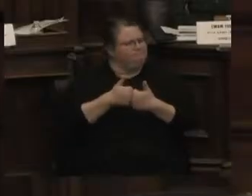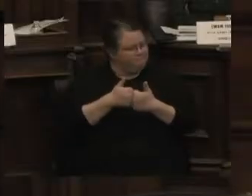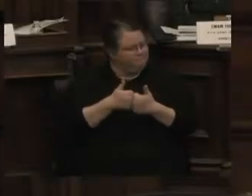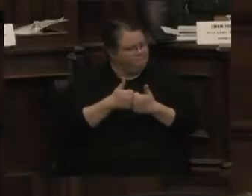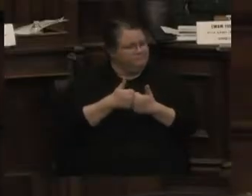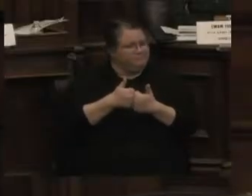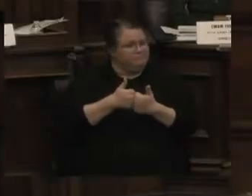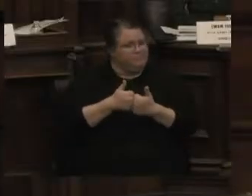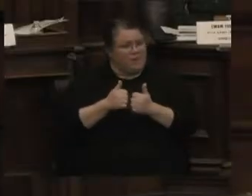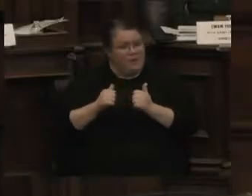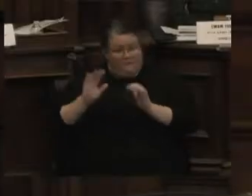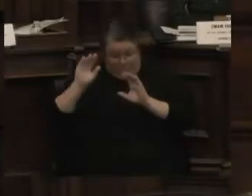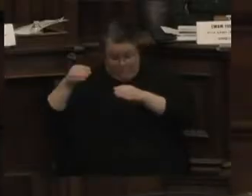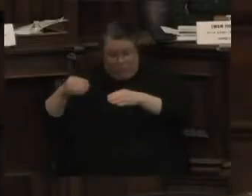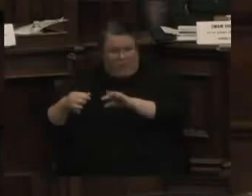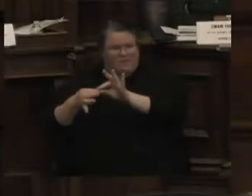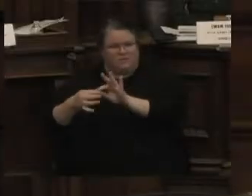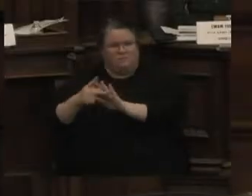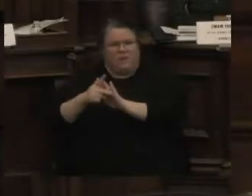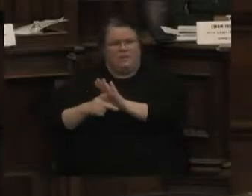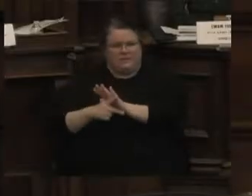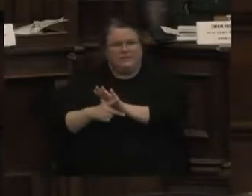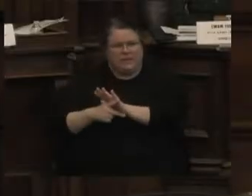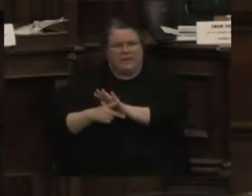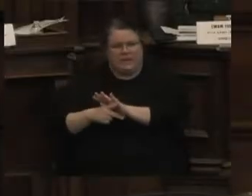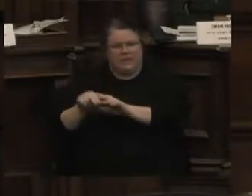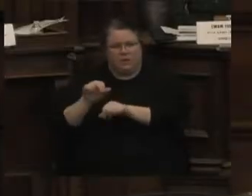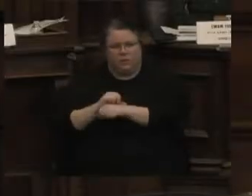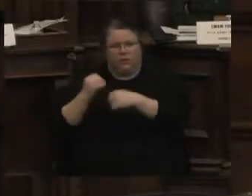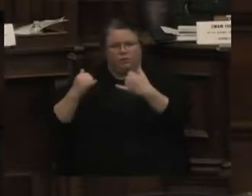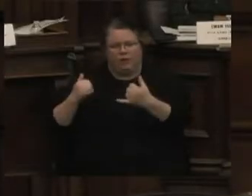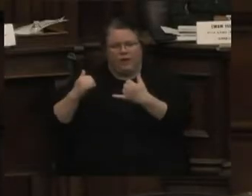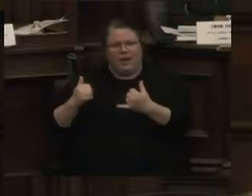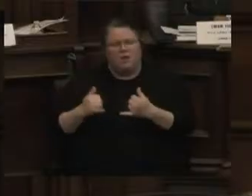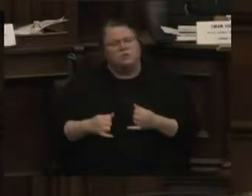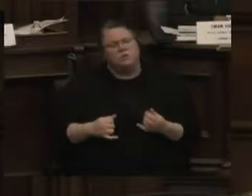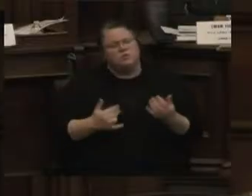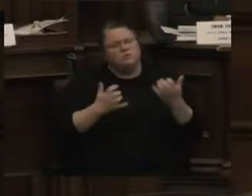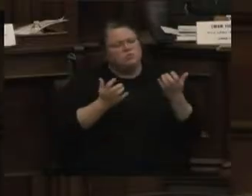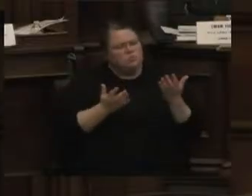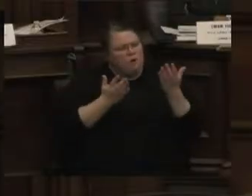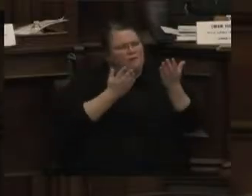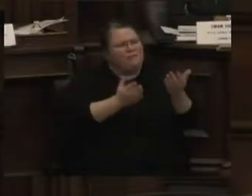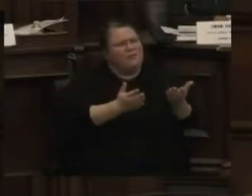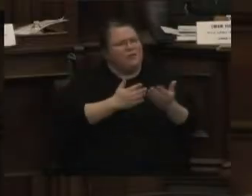you're coming to the agency, I'm sure, as you know, at a at a challenging time when the